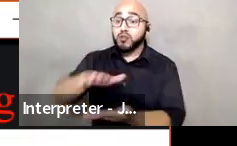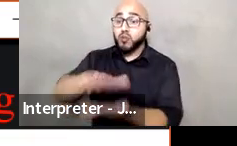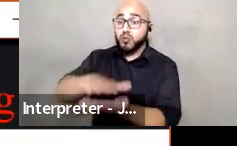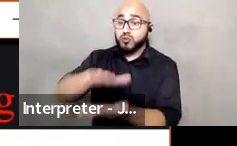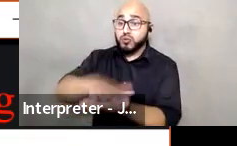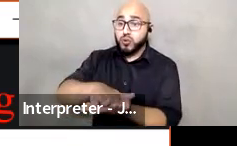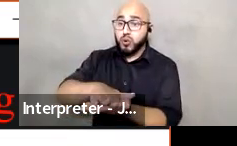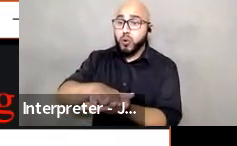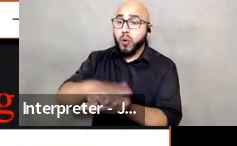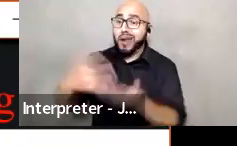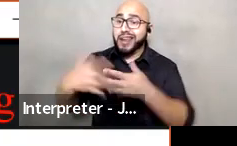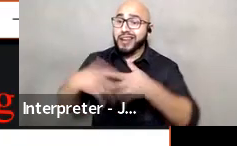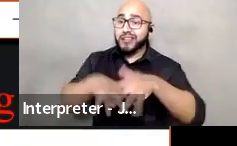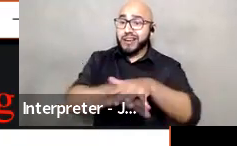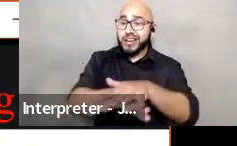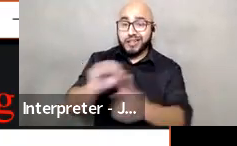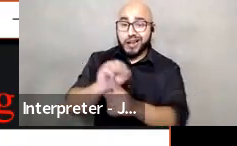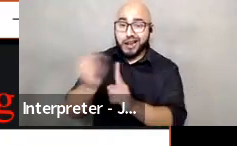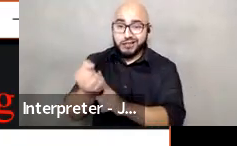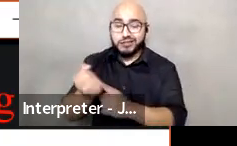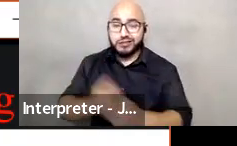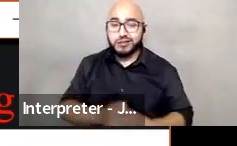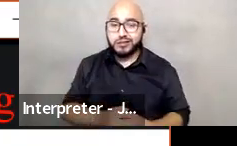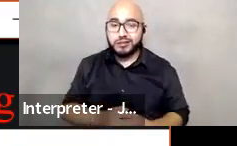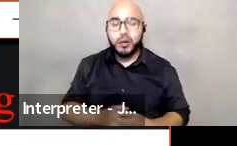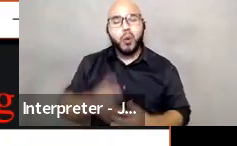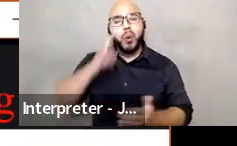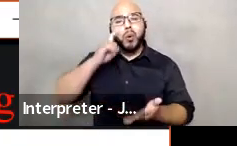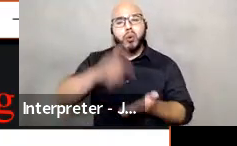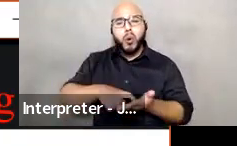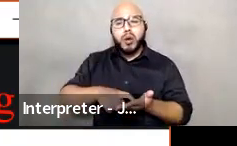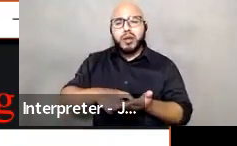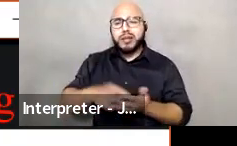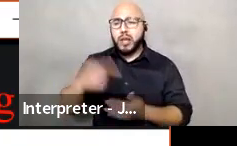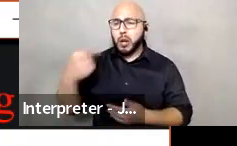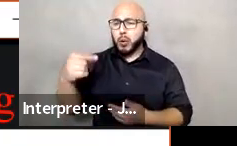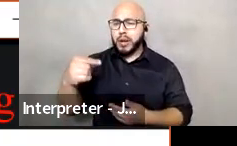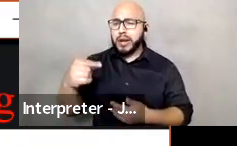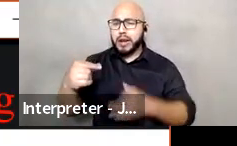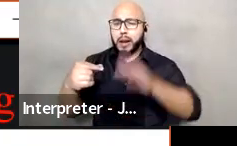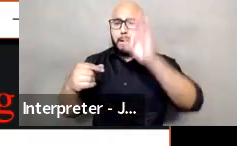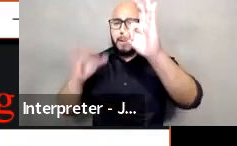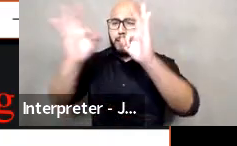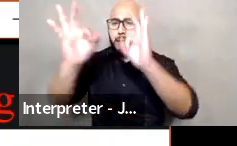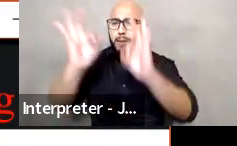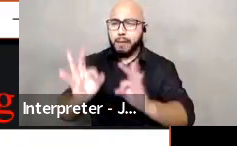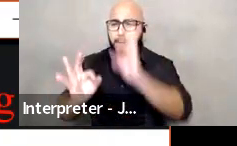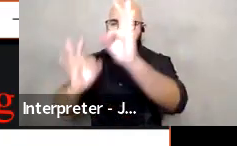Integration case. And notice. Notice all the green dots there. Those green dots. Are the renaming of.